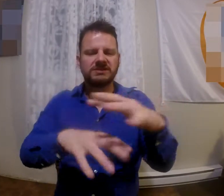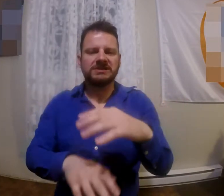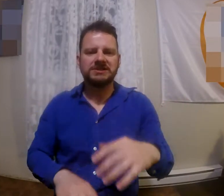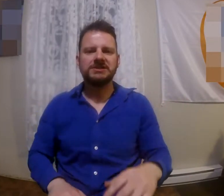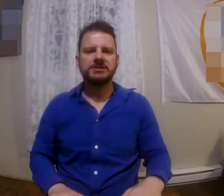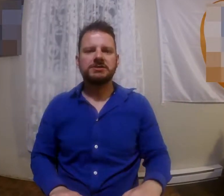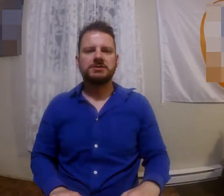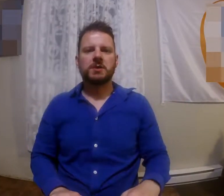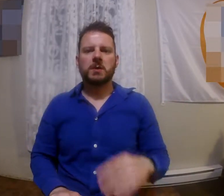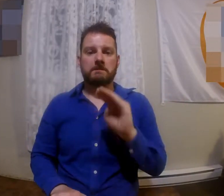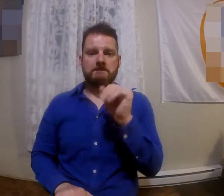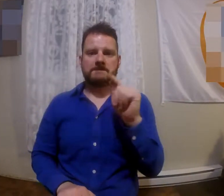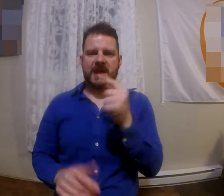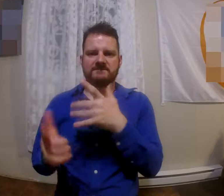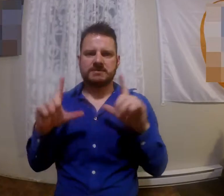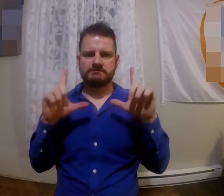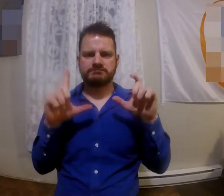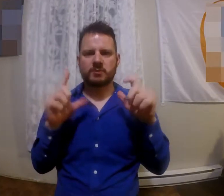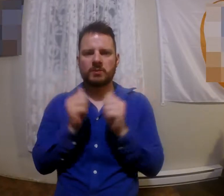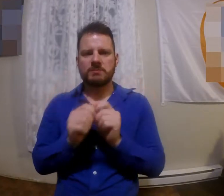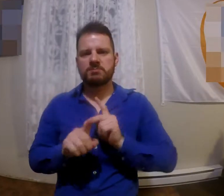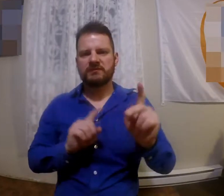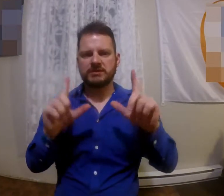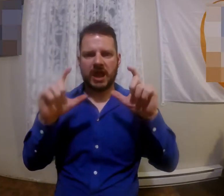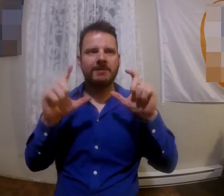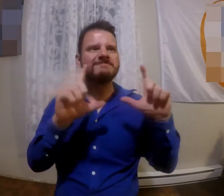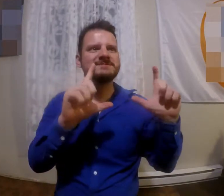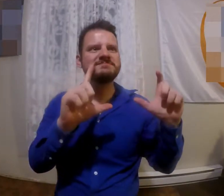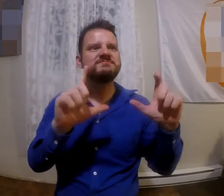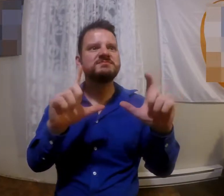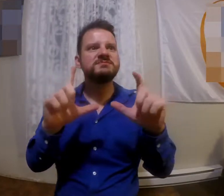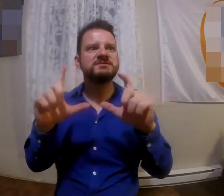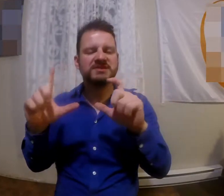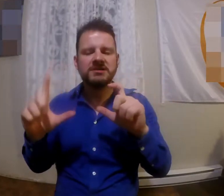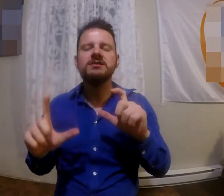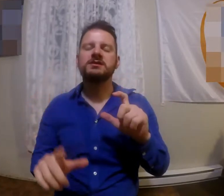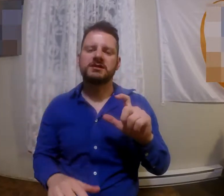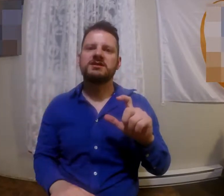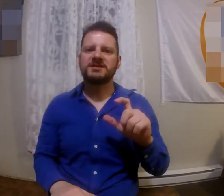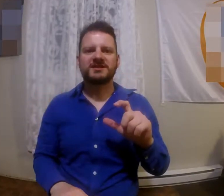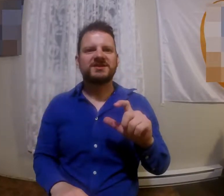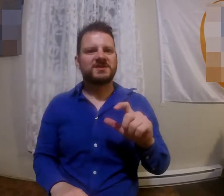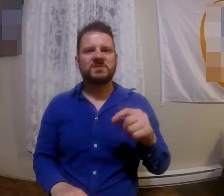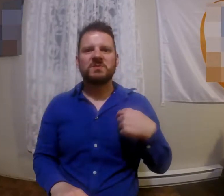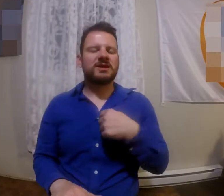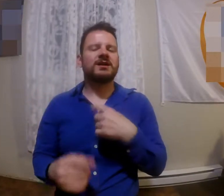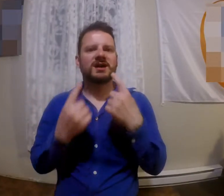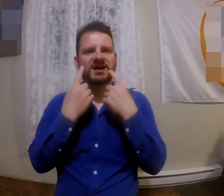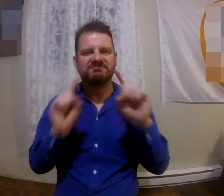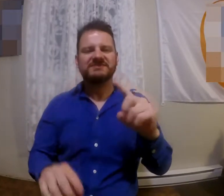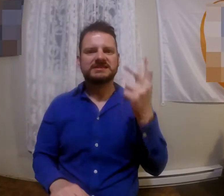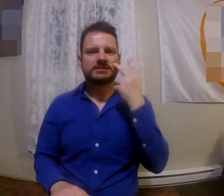Matt has taken several photos with his professional camera. We have accomplished it!